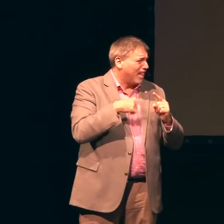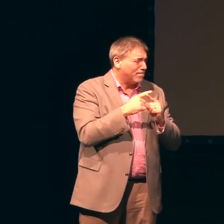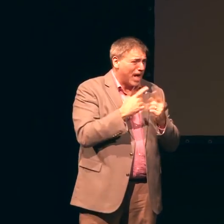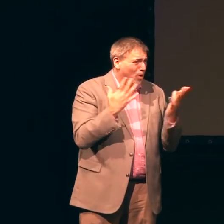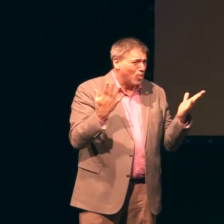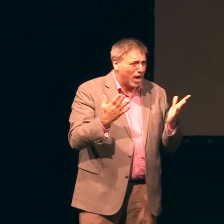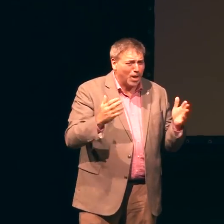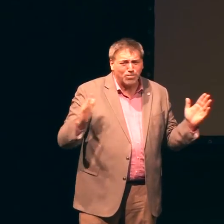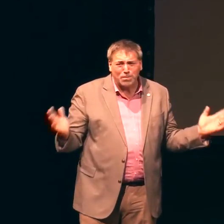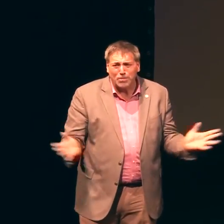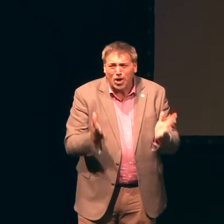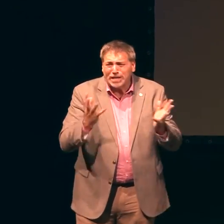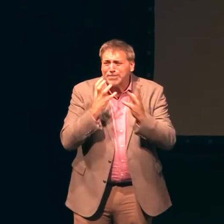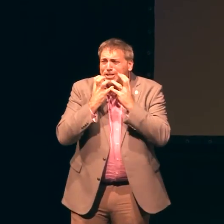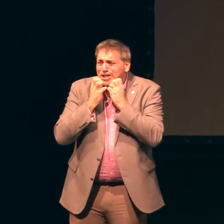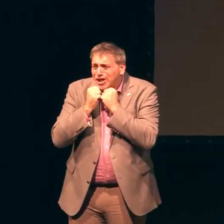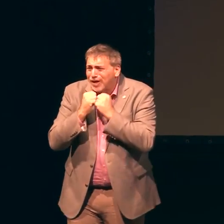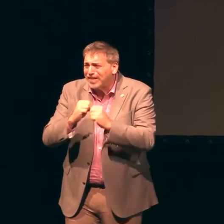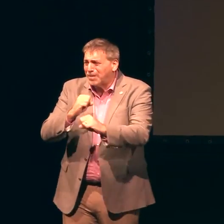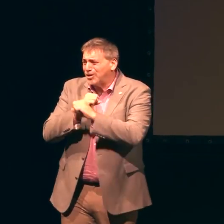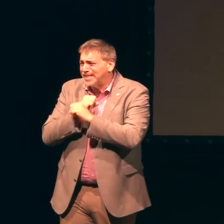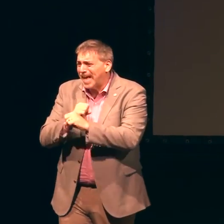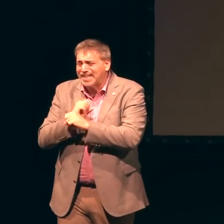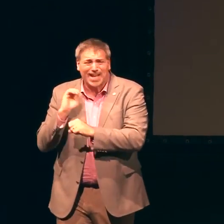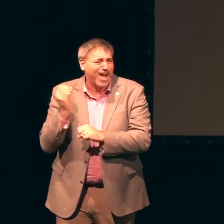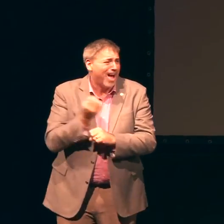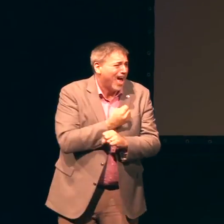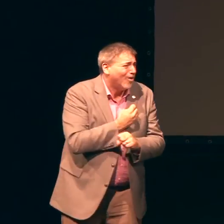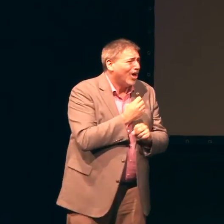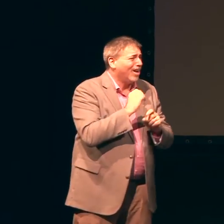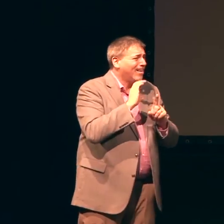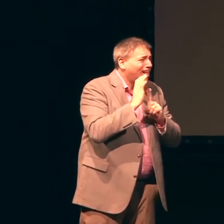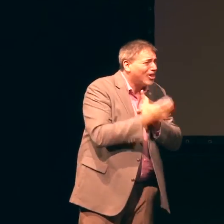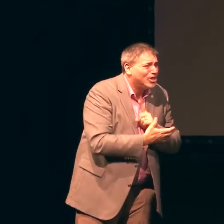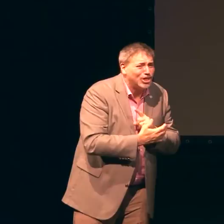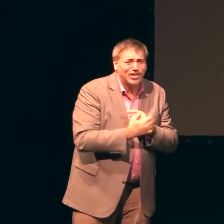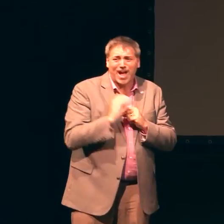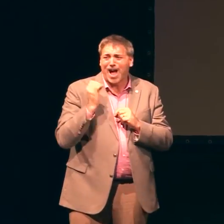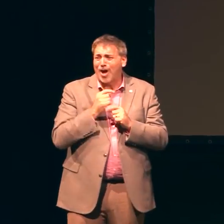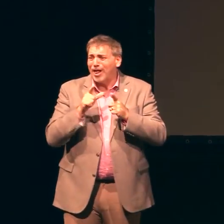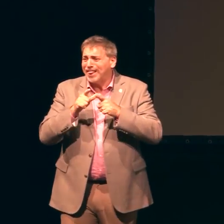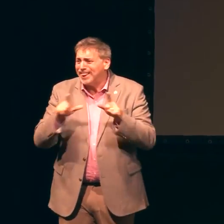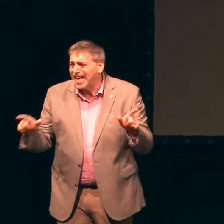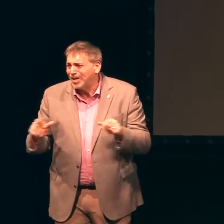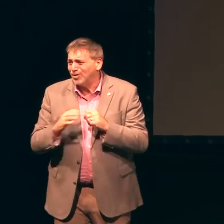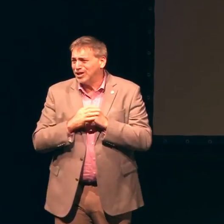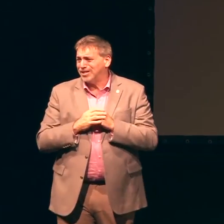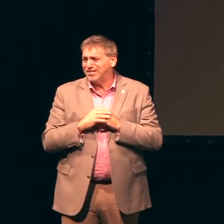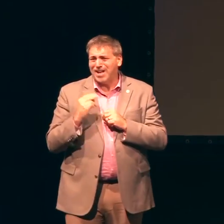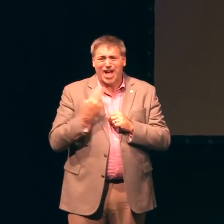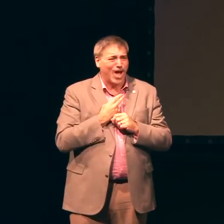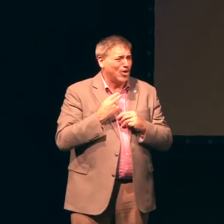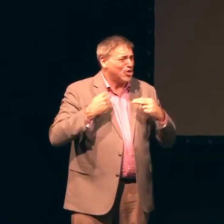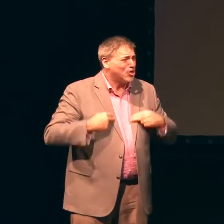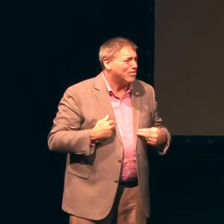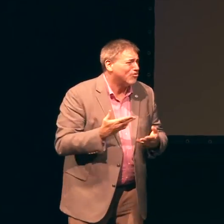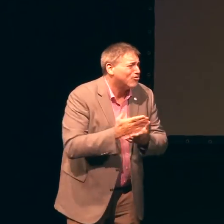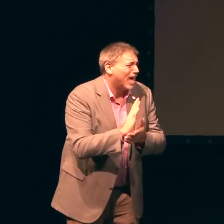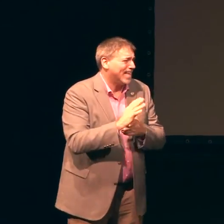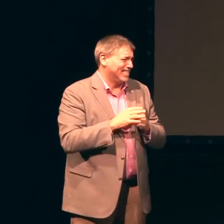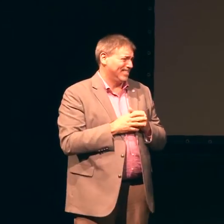just about politics, we are about motivating, preserving, protecting our culture, our language,